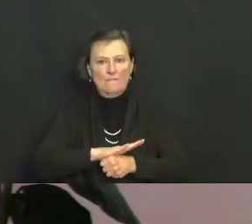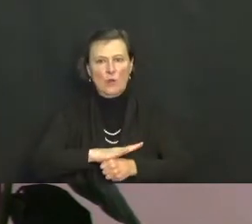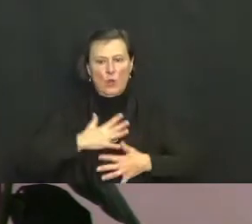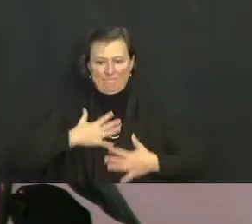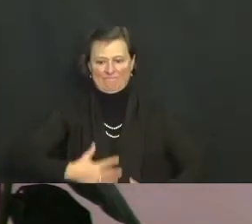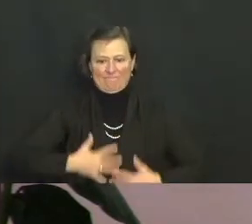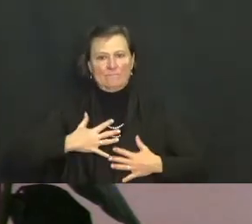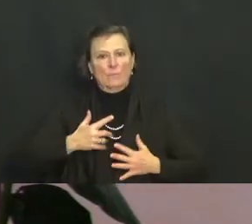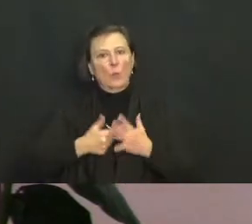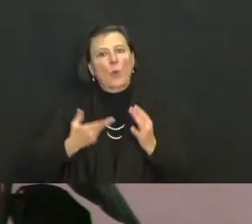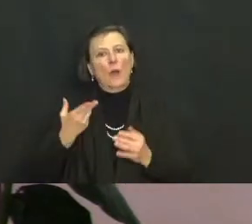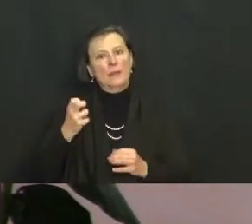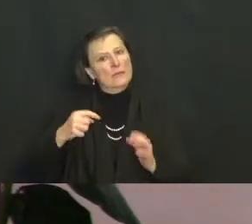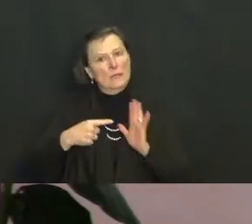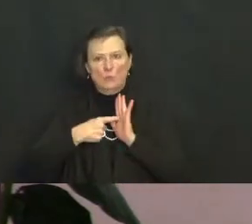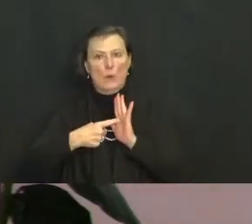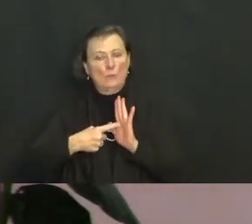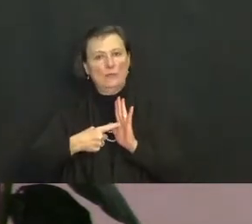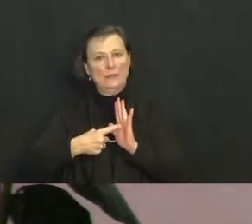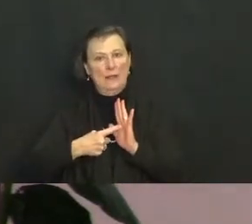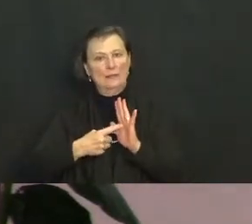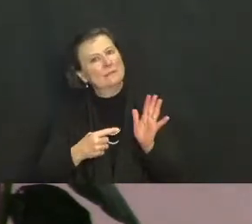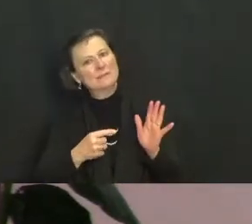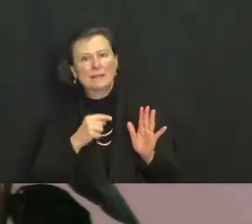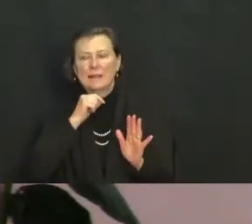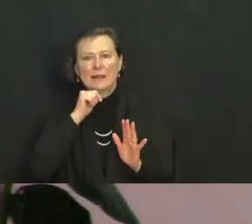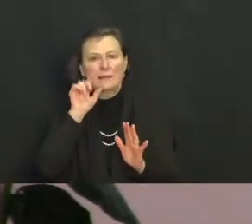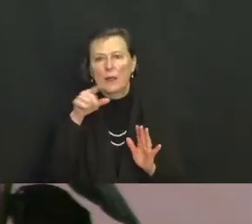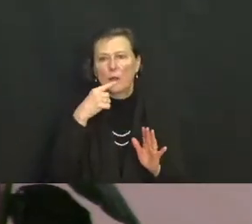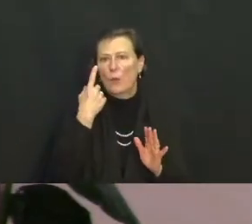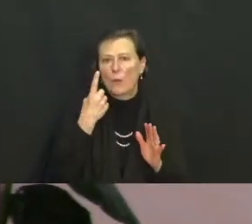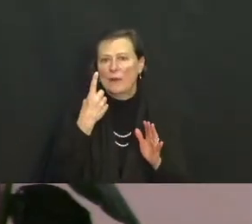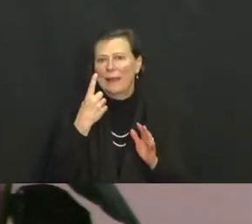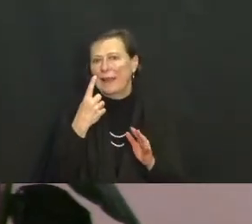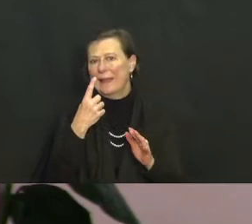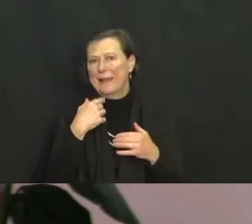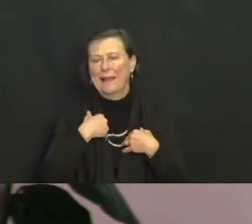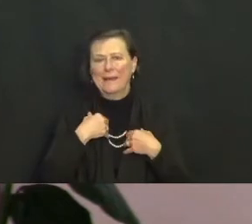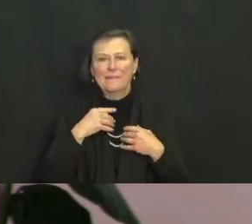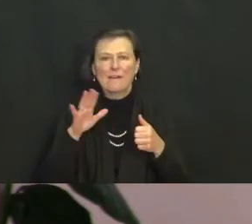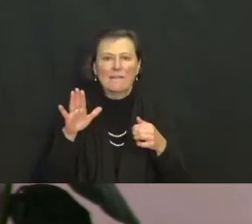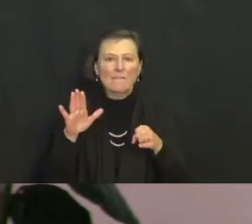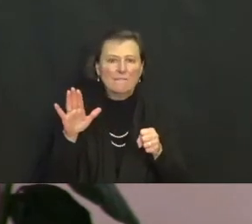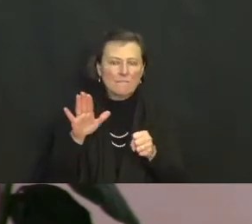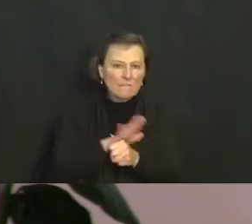And, this is not just a matter of having an accurate, a full accurate, historical record.